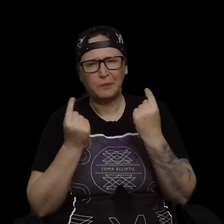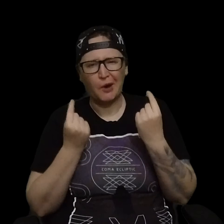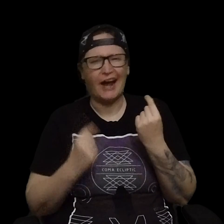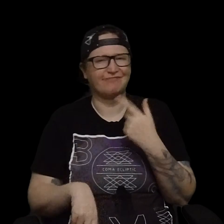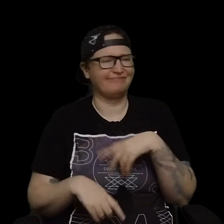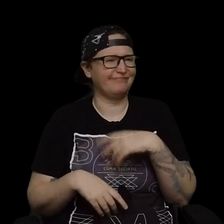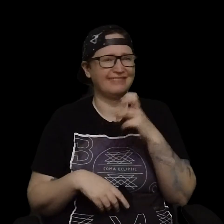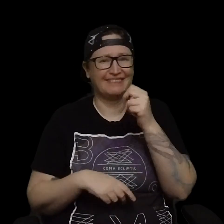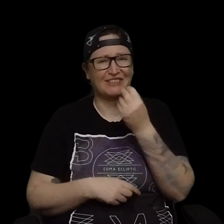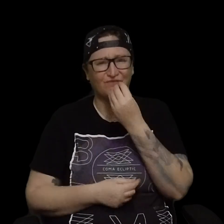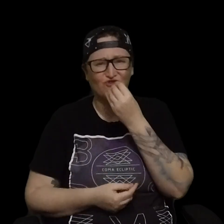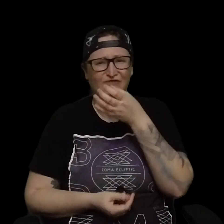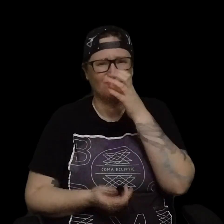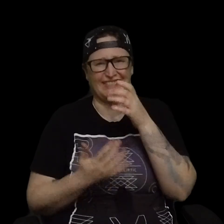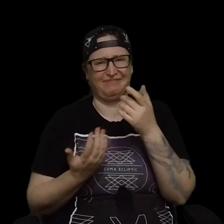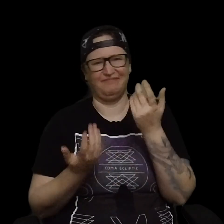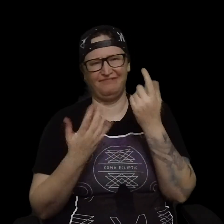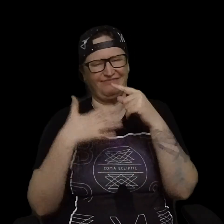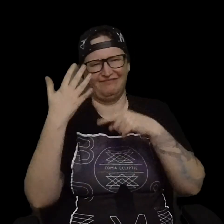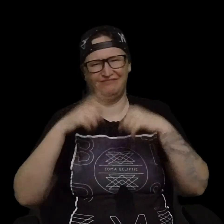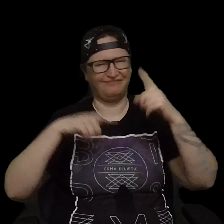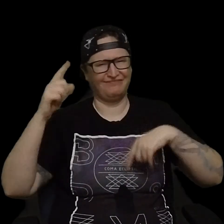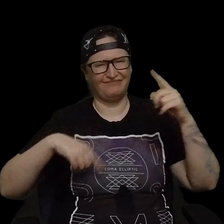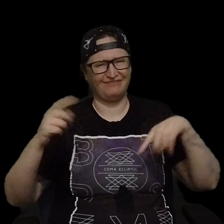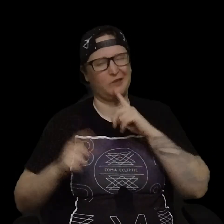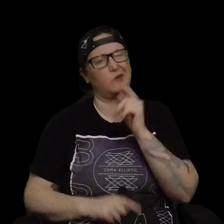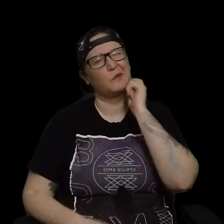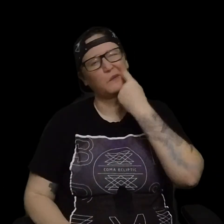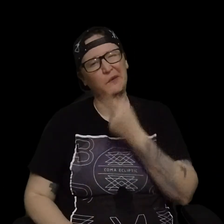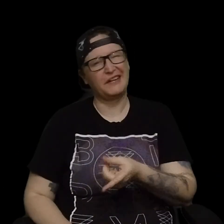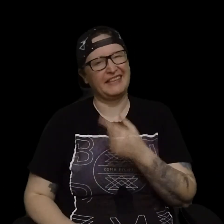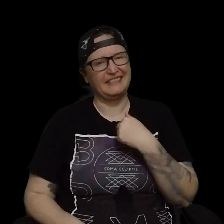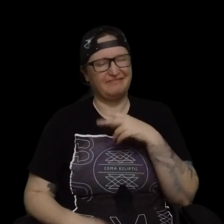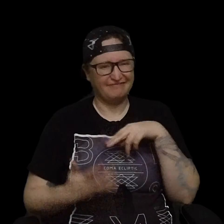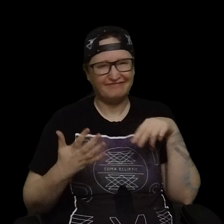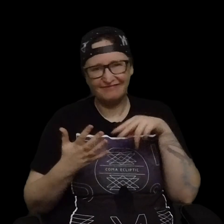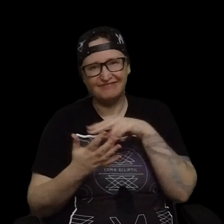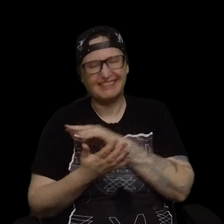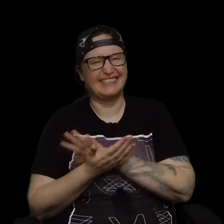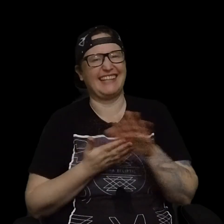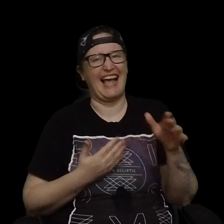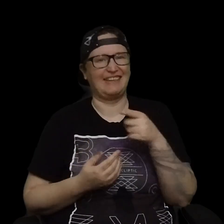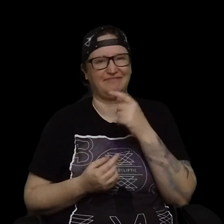what their purpose is um even just drinks and really random stuff it's cool I read through it